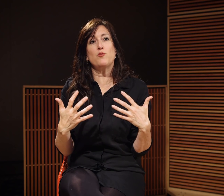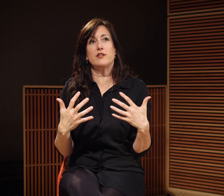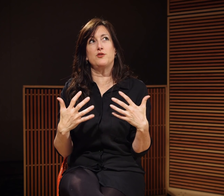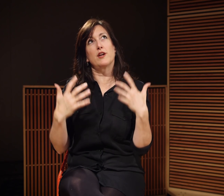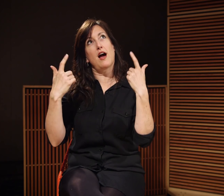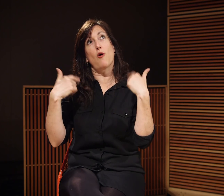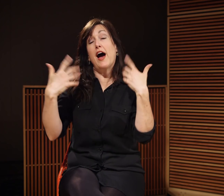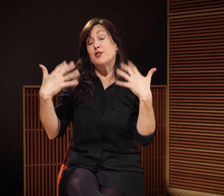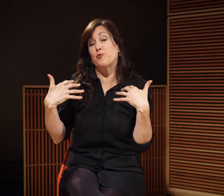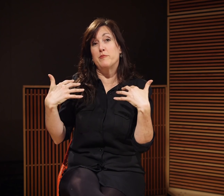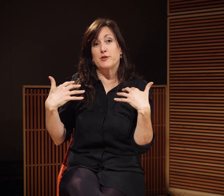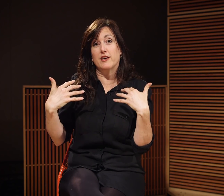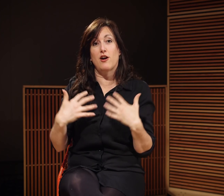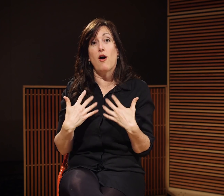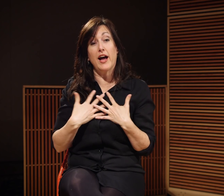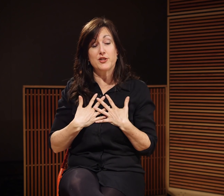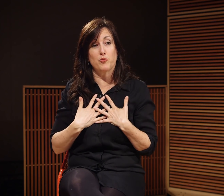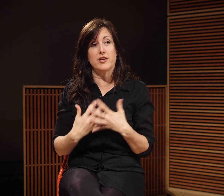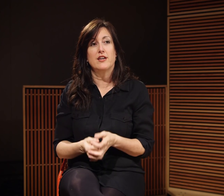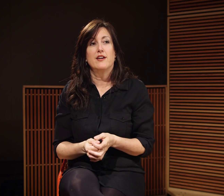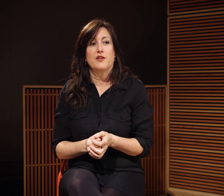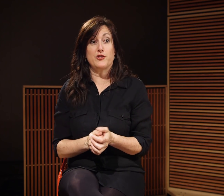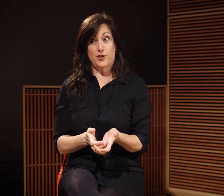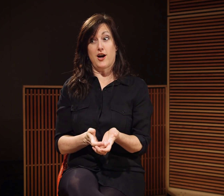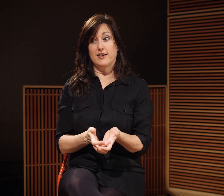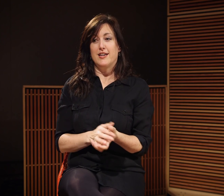you want to do it how I interpret music or how I interpret the song,